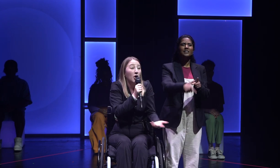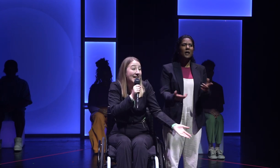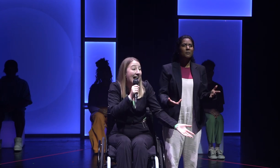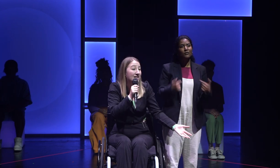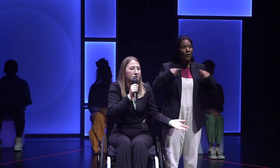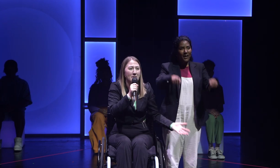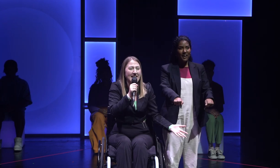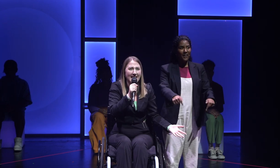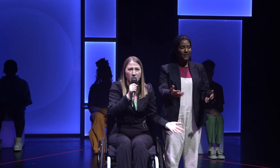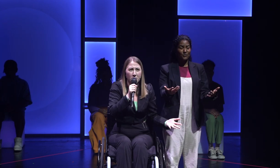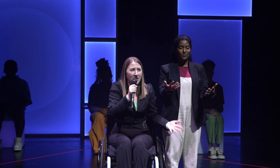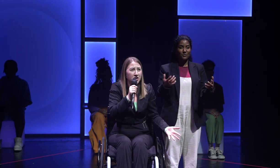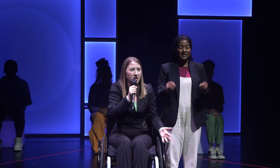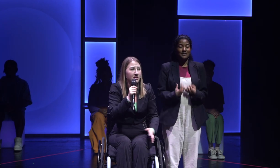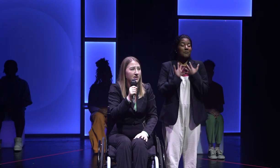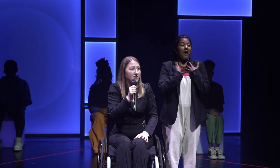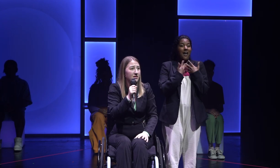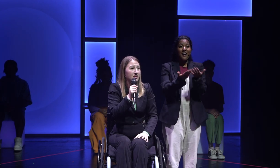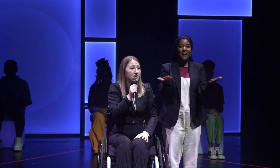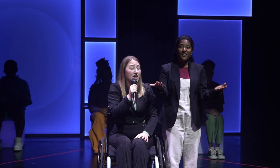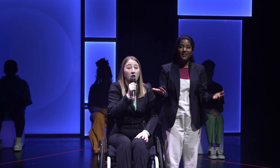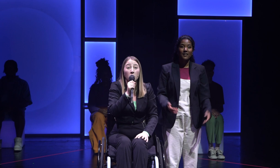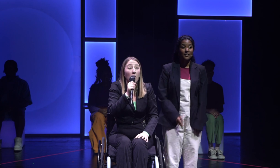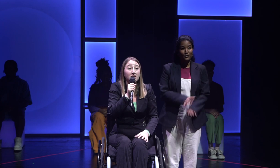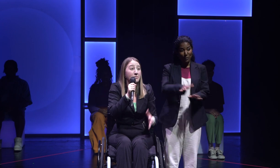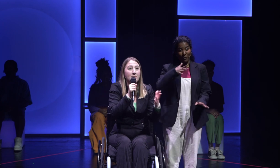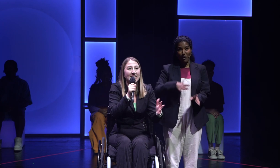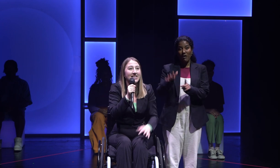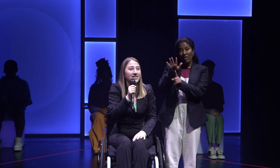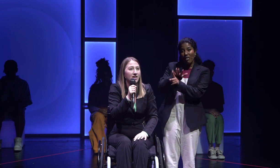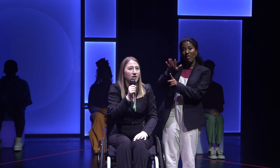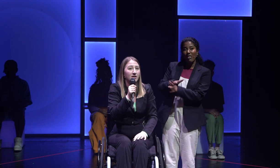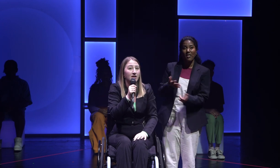I'm not here to be inspirational. I don't want to be pitied. I